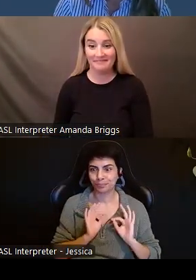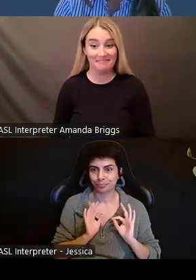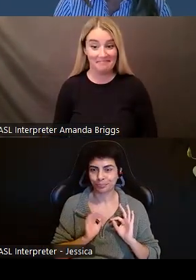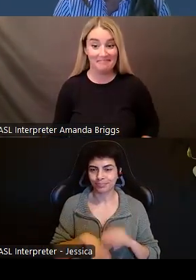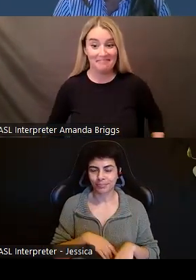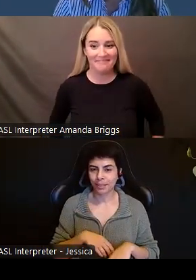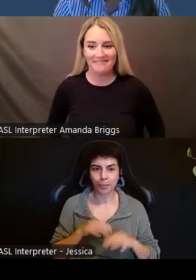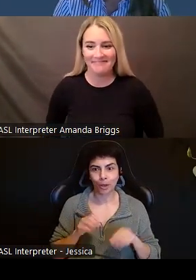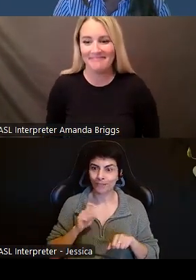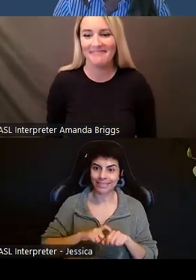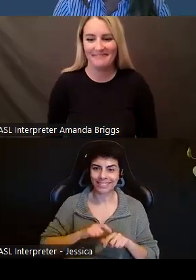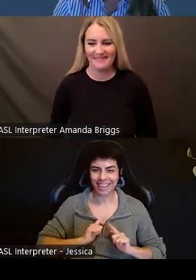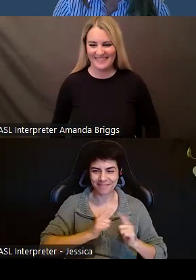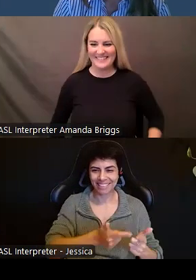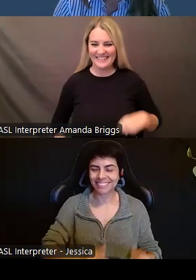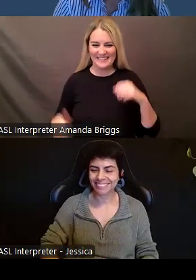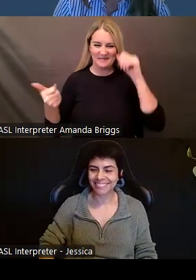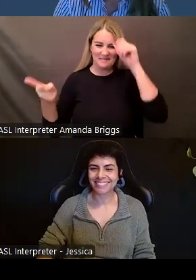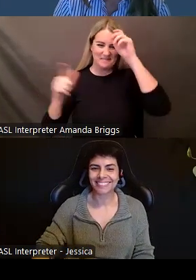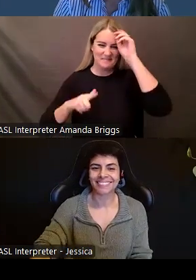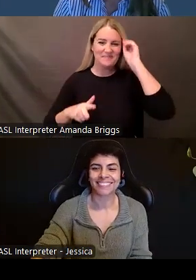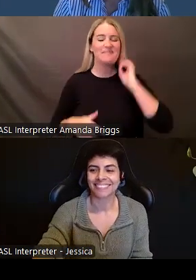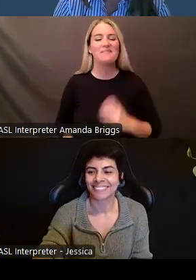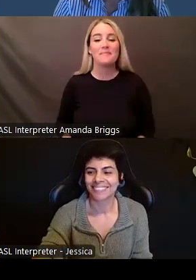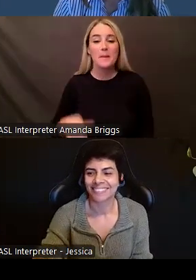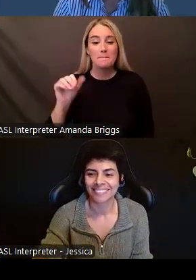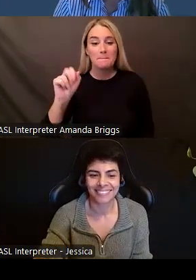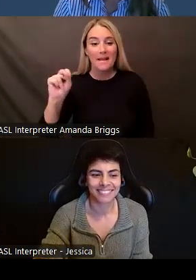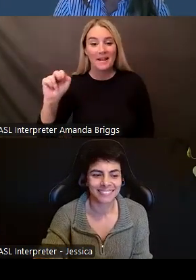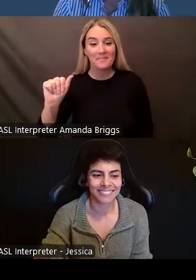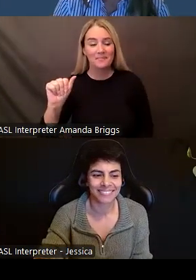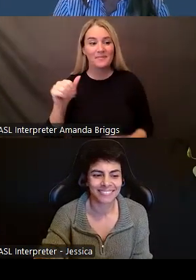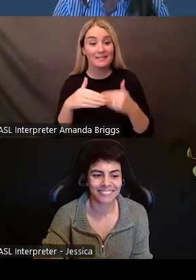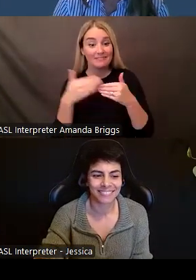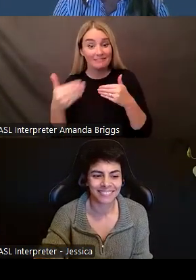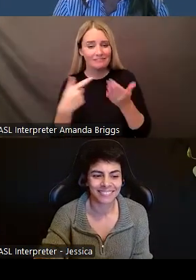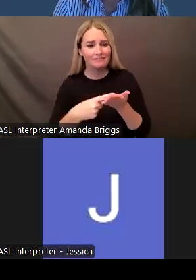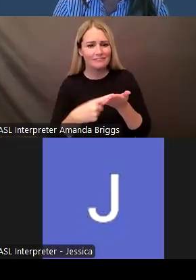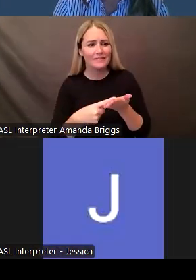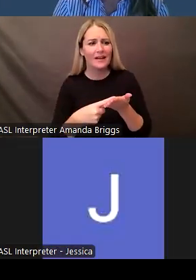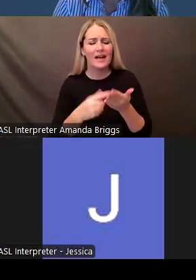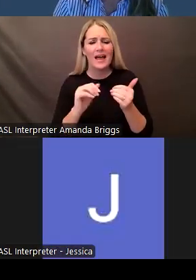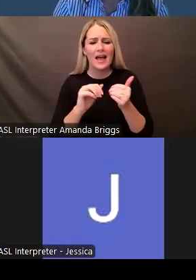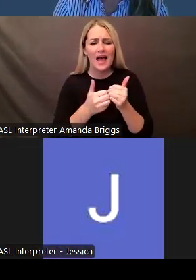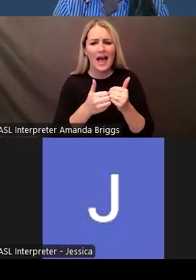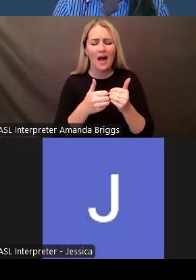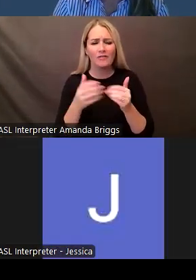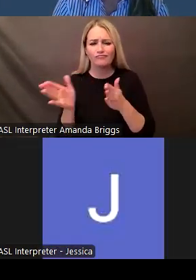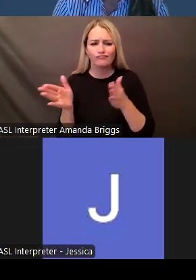Okay. The next change we're going to discuss is a move to more frequent eligibility redeterminations.